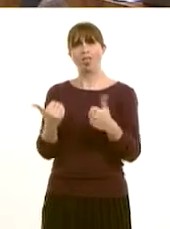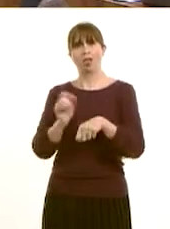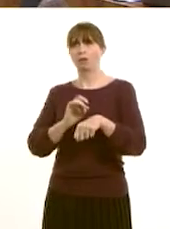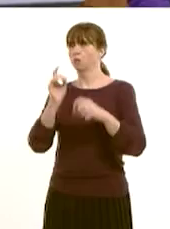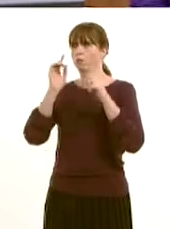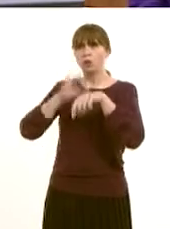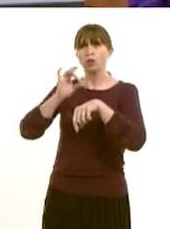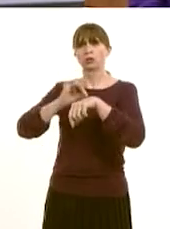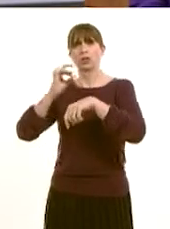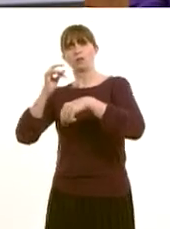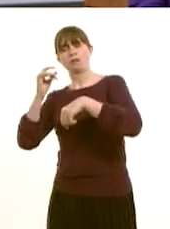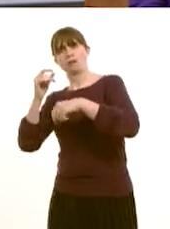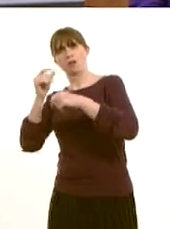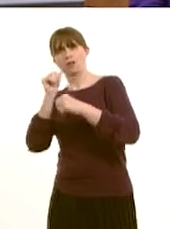knowing whatís going to be in the budget statementó